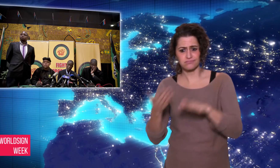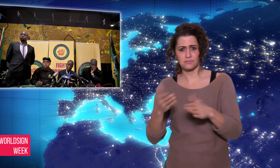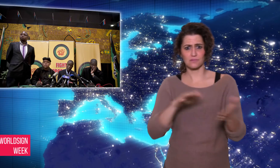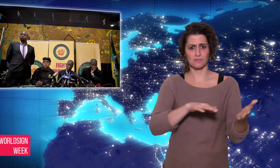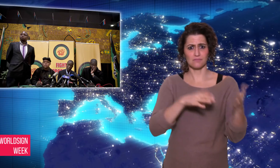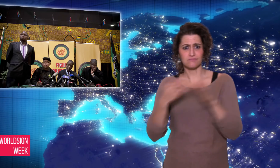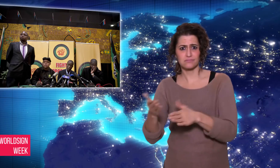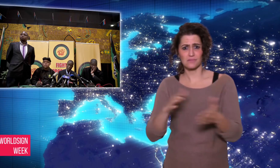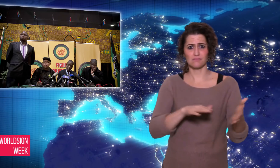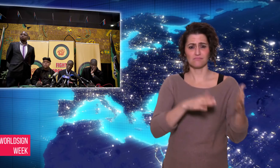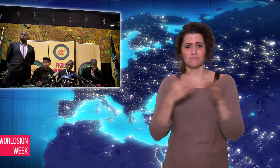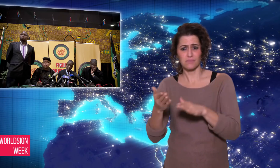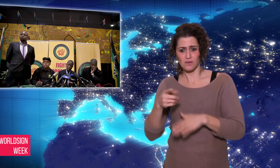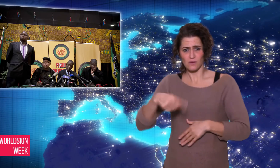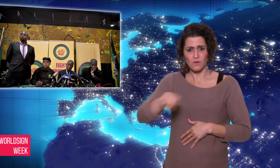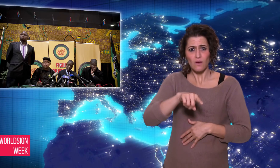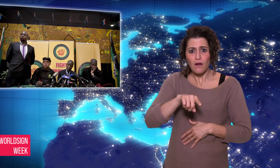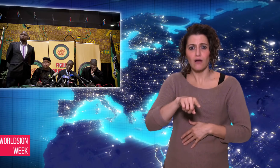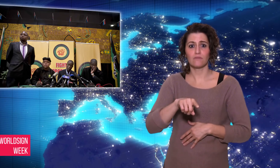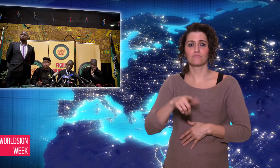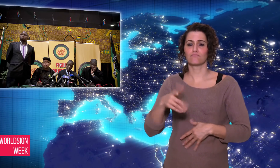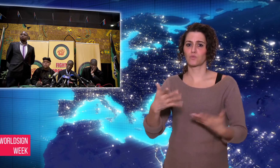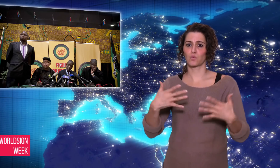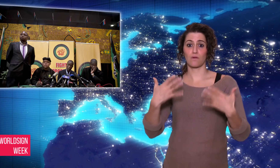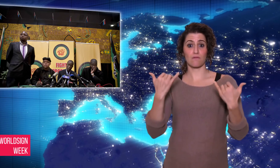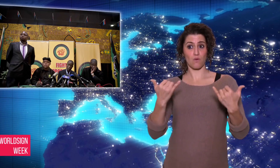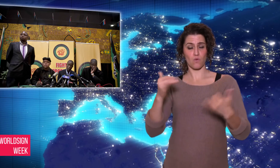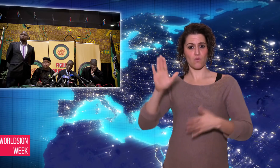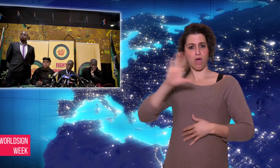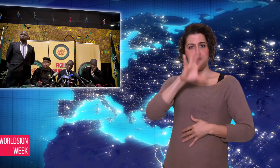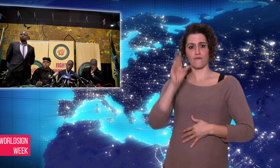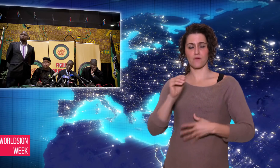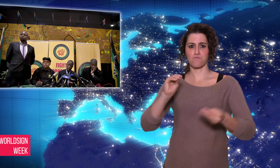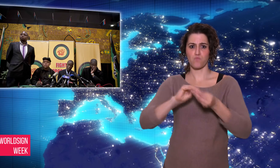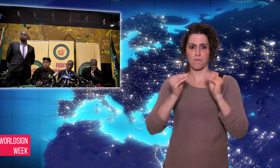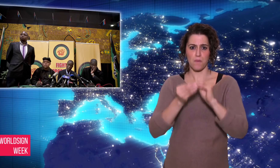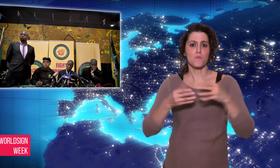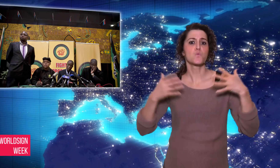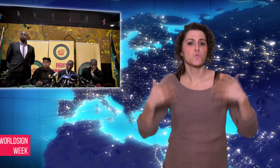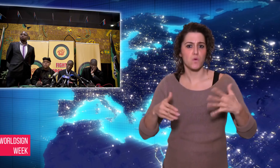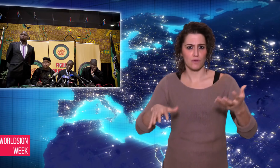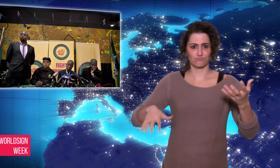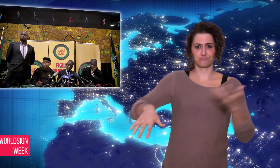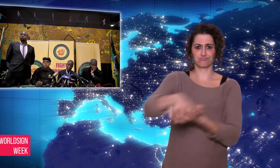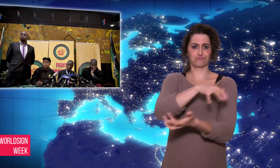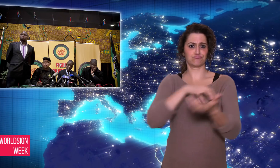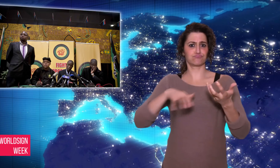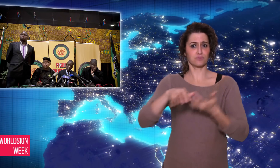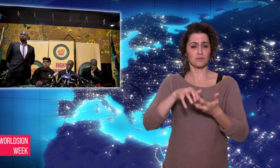for the first time. The current